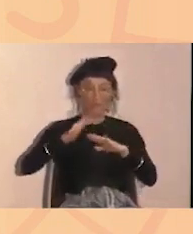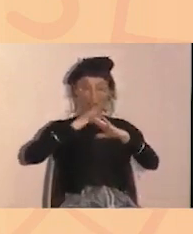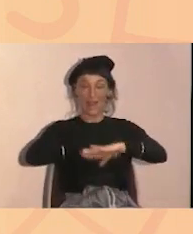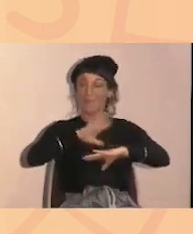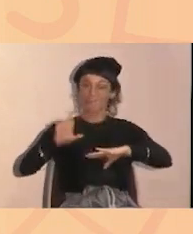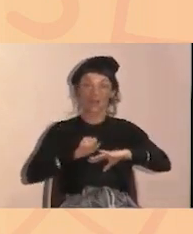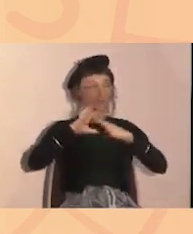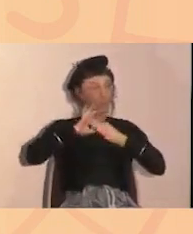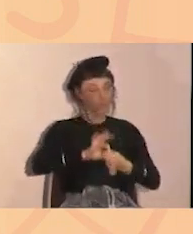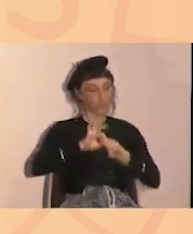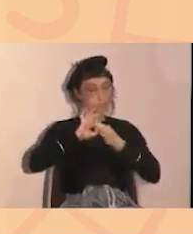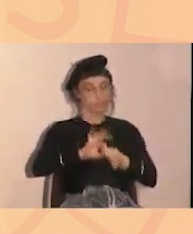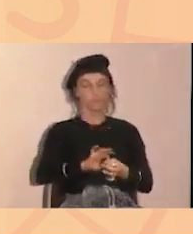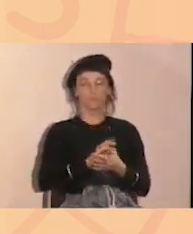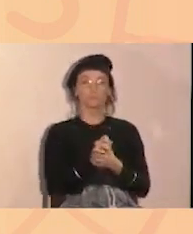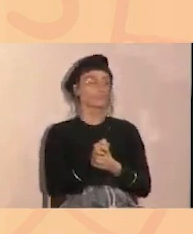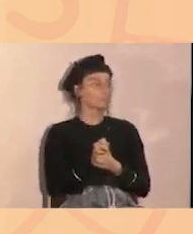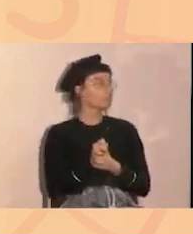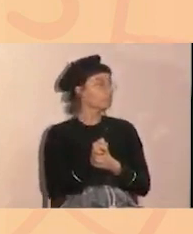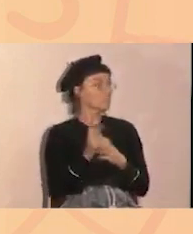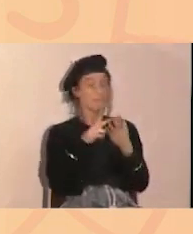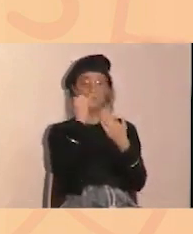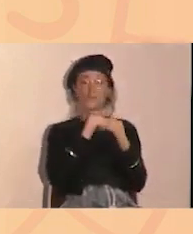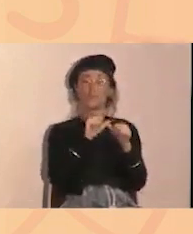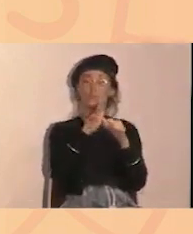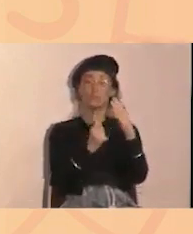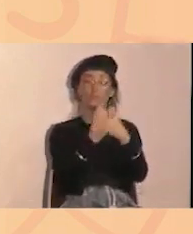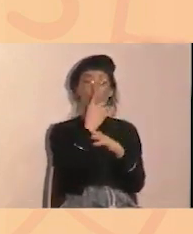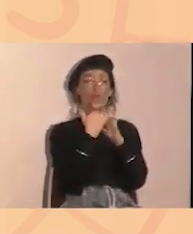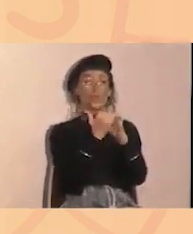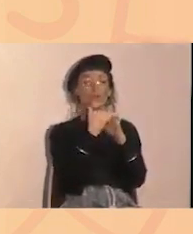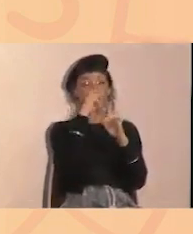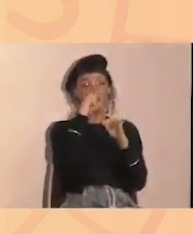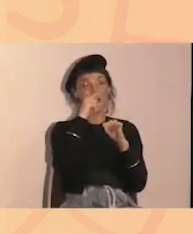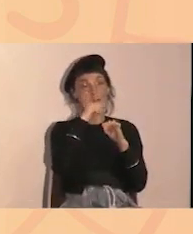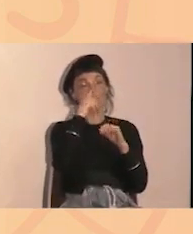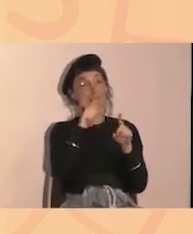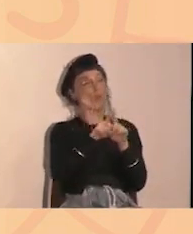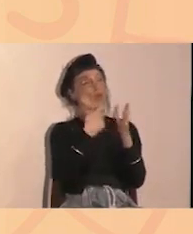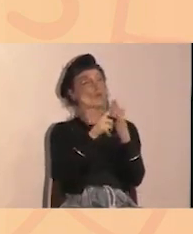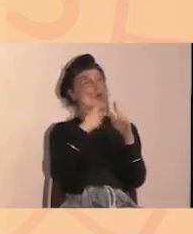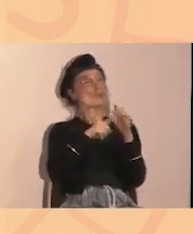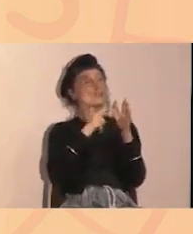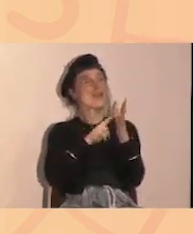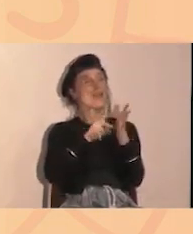And in this was this great opportunity to work with young people like Roxanne Newbery and Kristabell Porter,